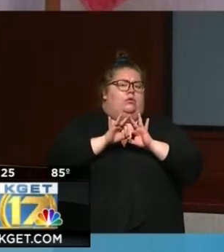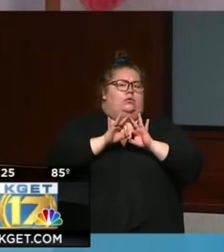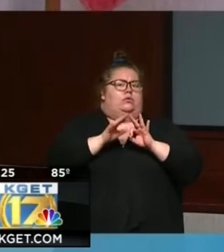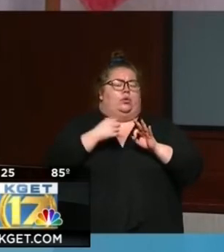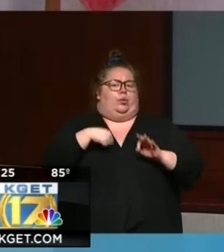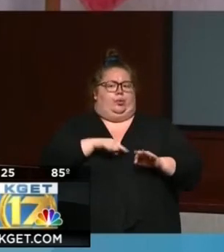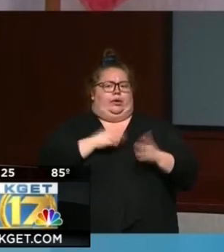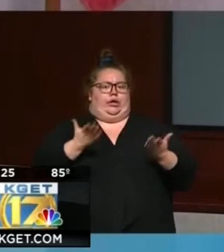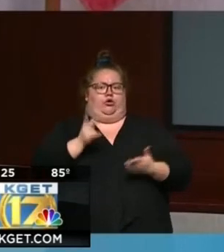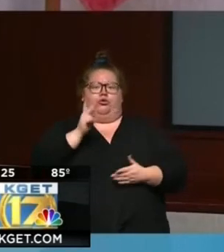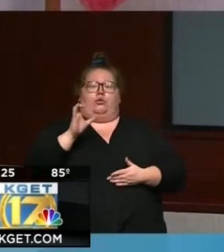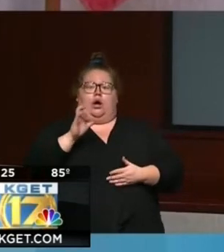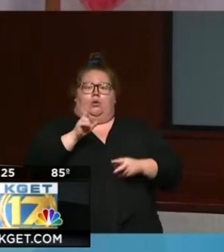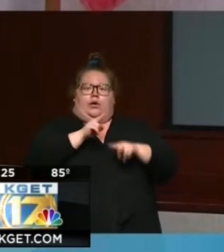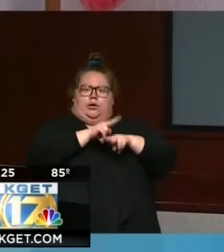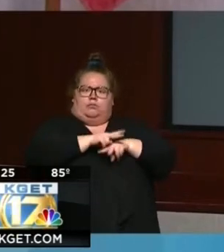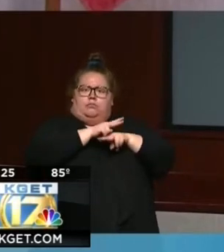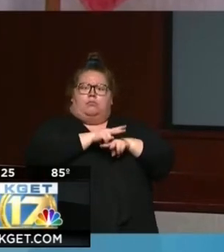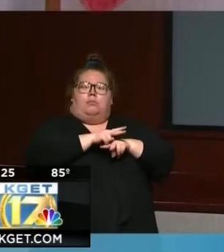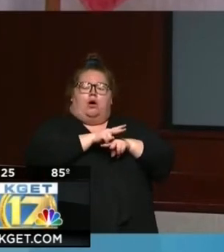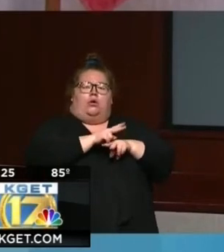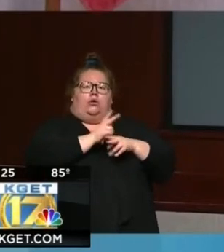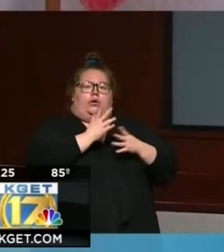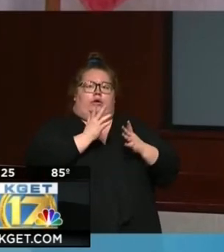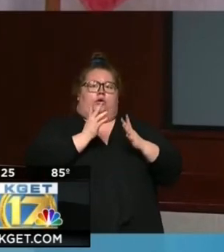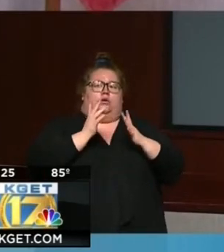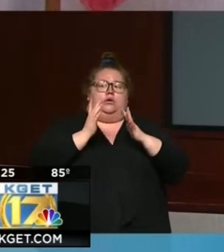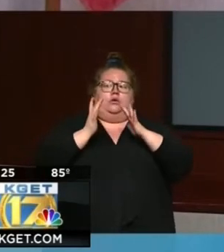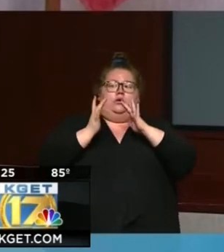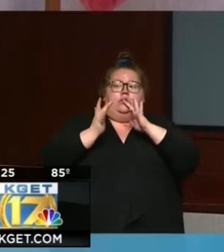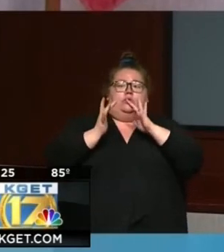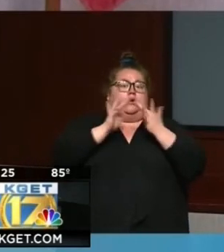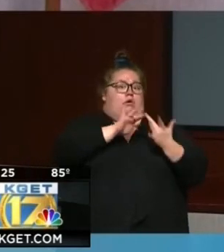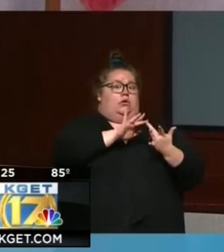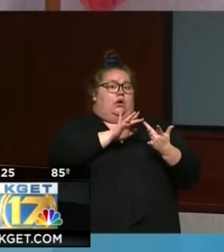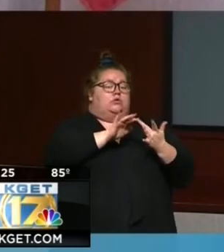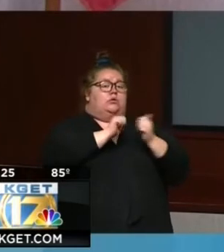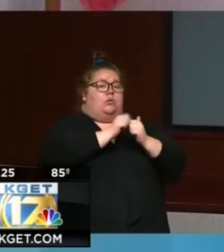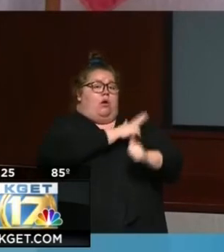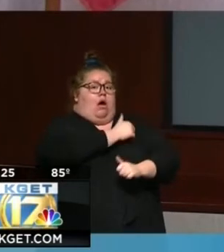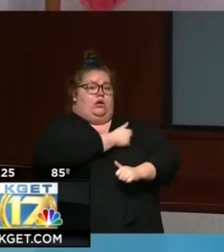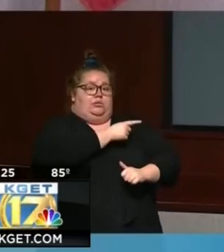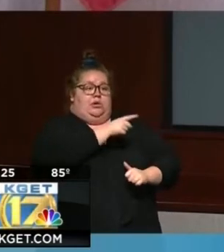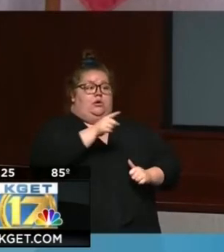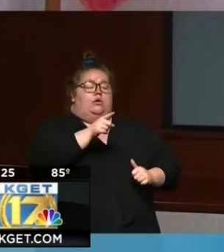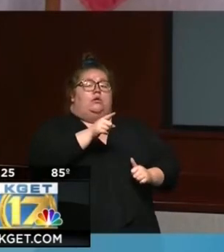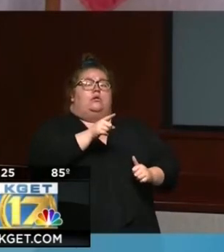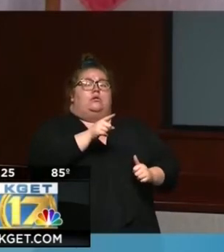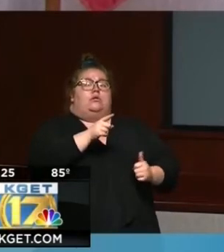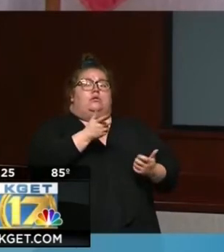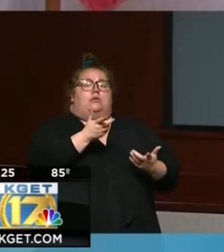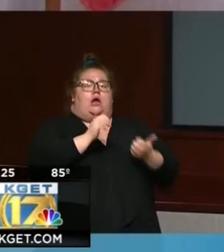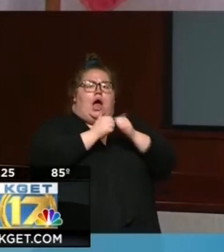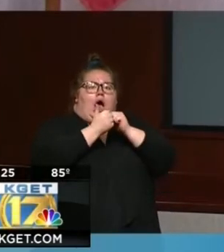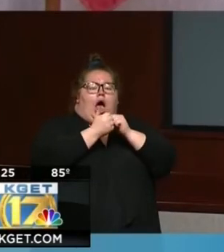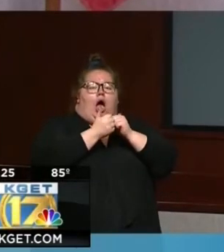PROVIDE CARE ESPECIALLY IN AN ICU. SO THIS IS SOMETHING THAT WE ARE MONITORING CLOSELY ORE STAYING IN CONTACT WITH THE